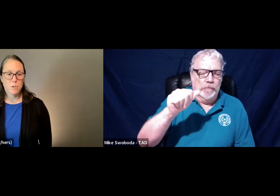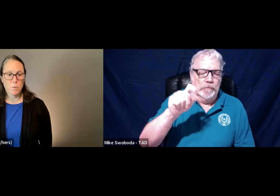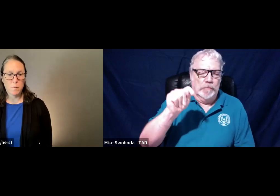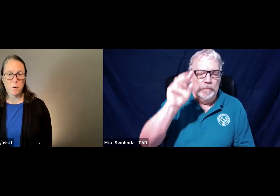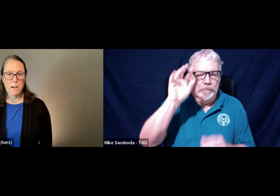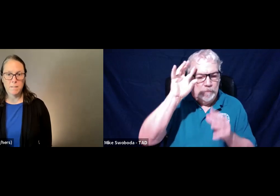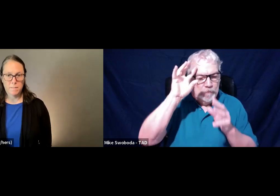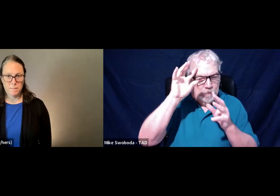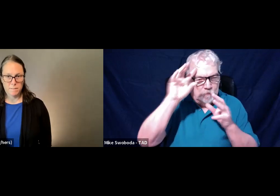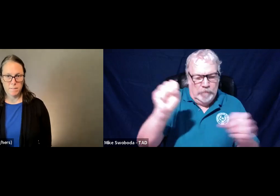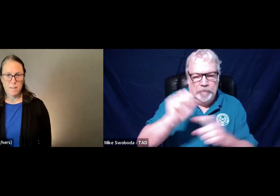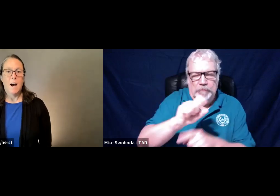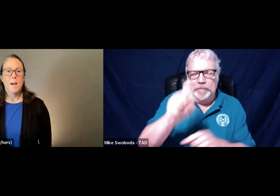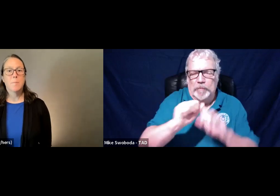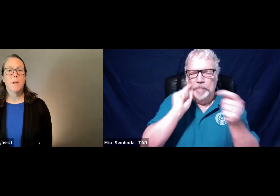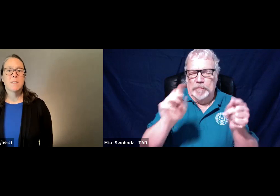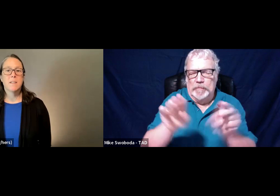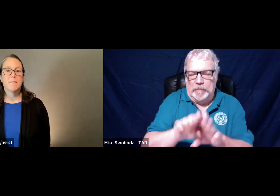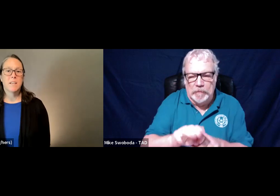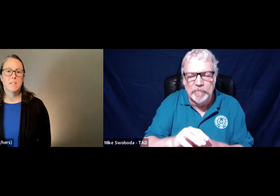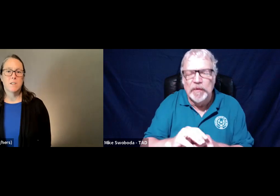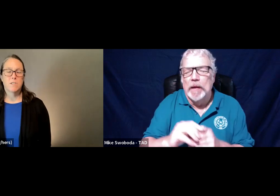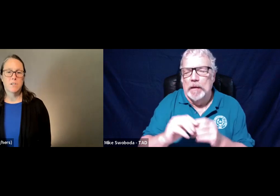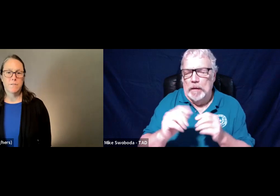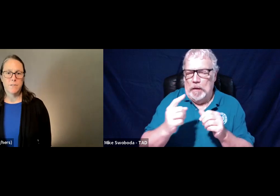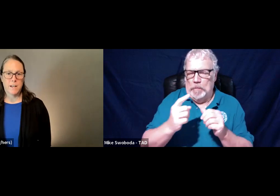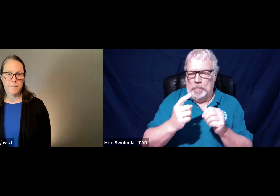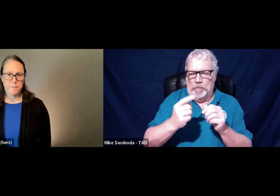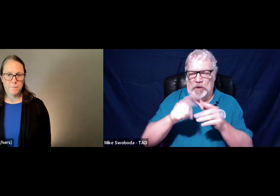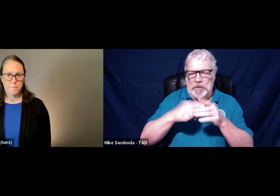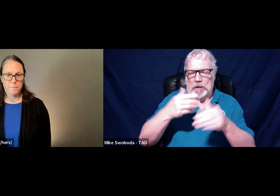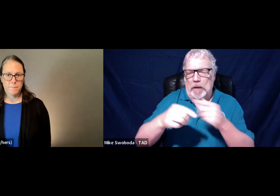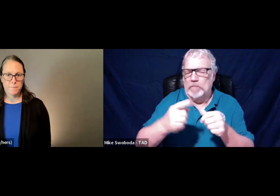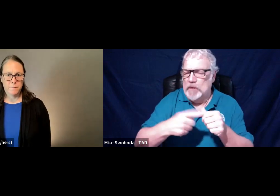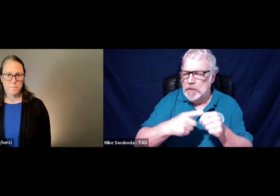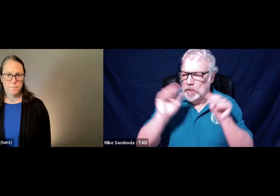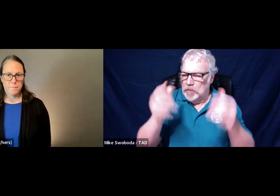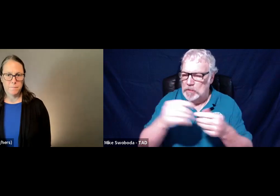that. Thank you, everyone. My name